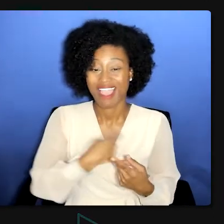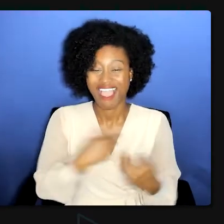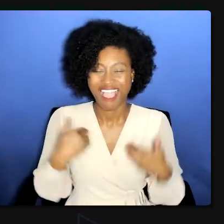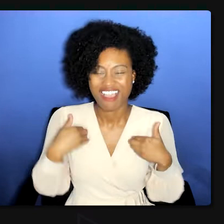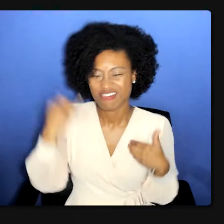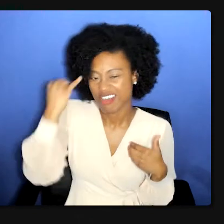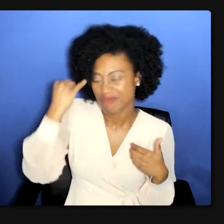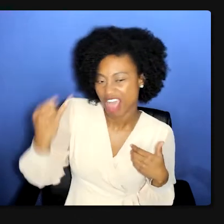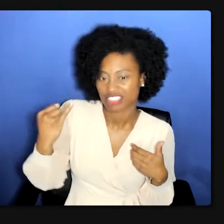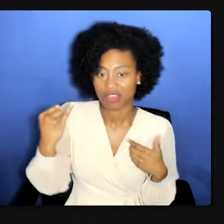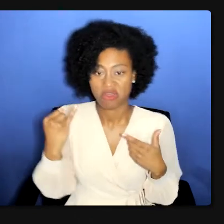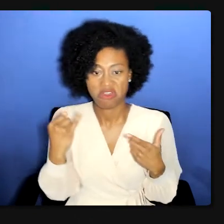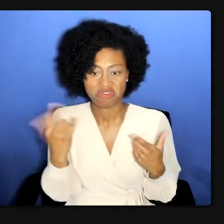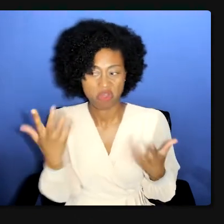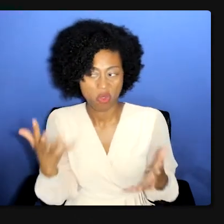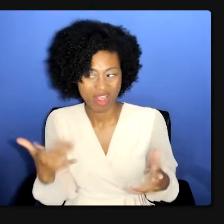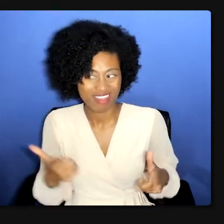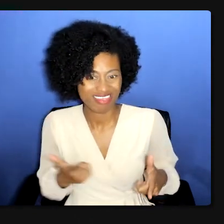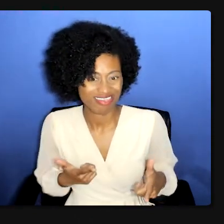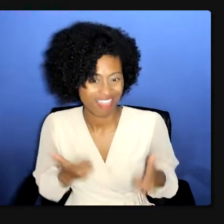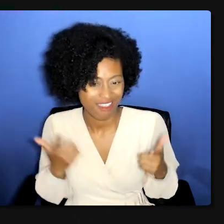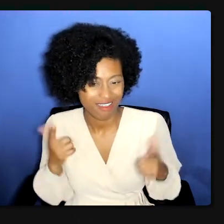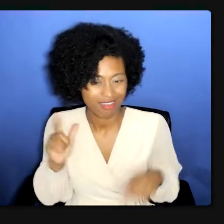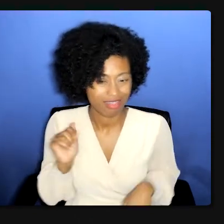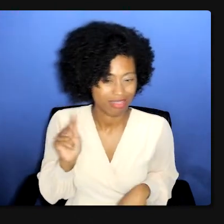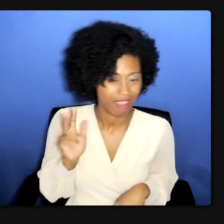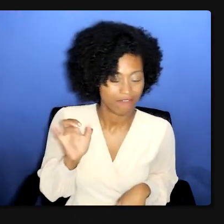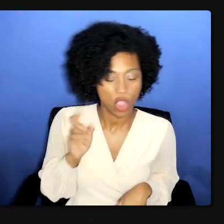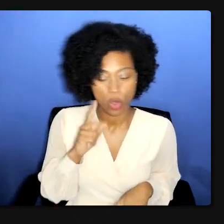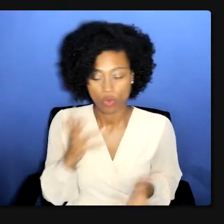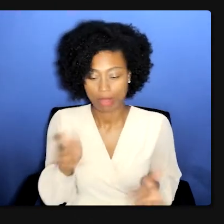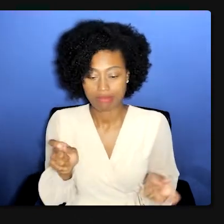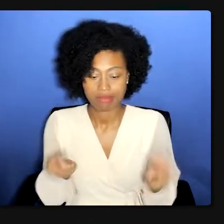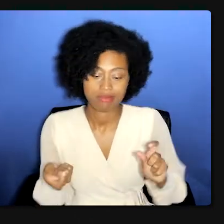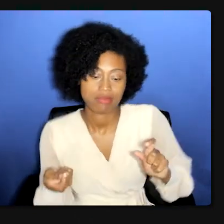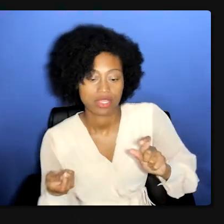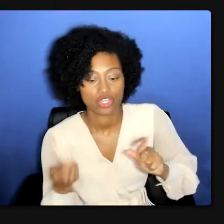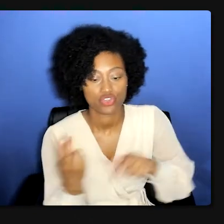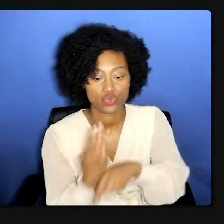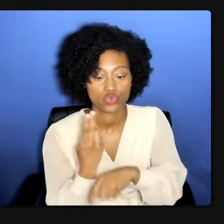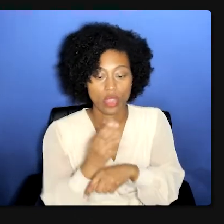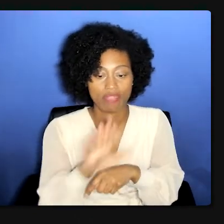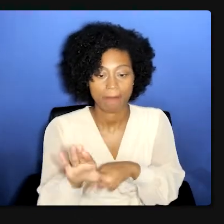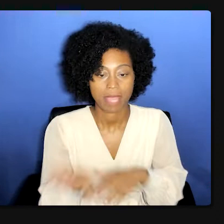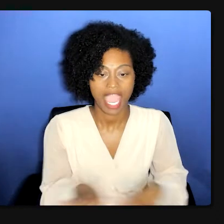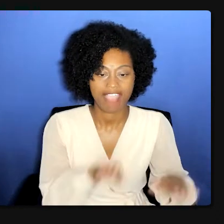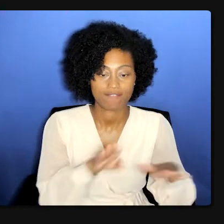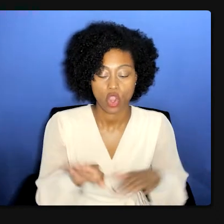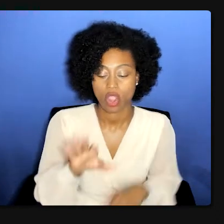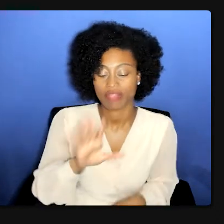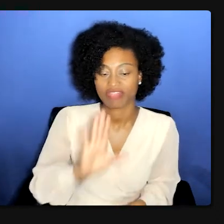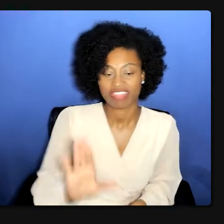One of them is when we have a hypothesis around something that's already live, and we want to optimize and tweak user behaviors,